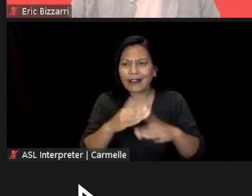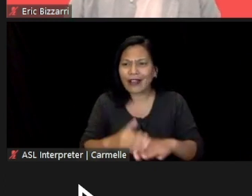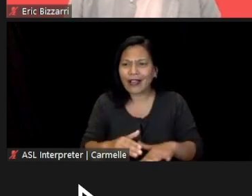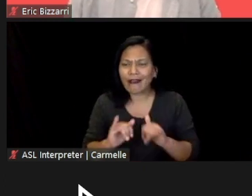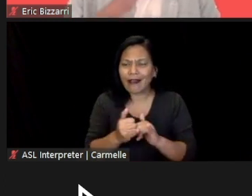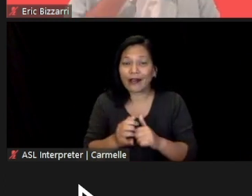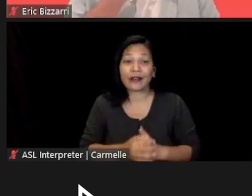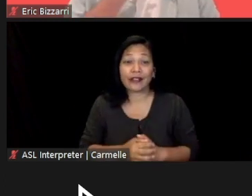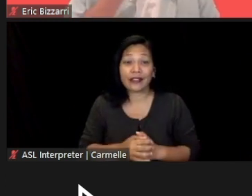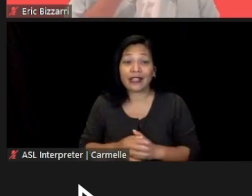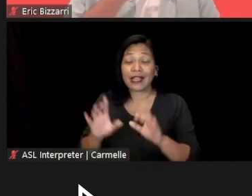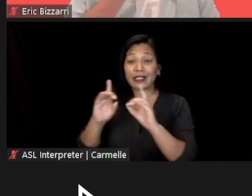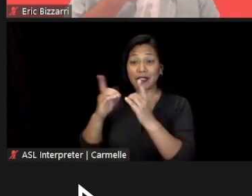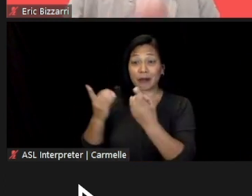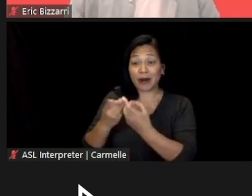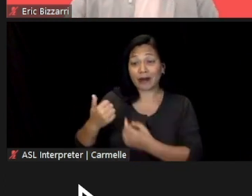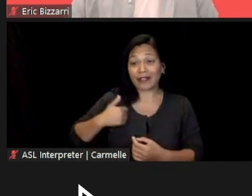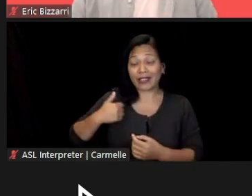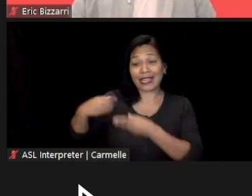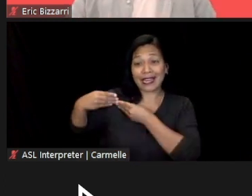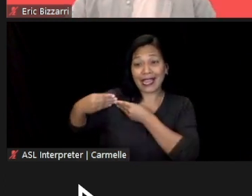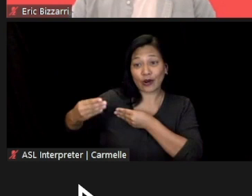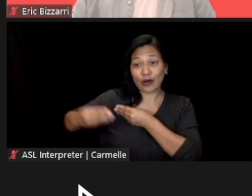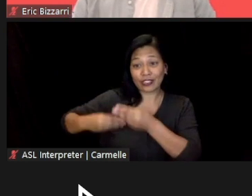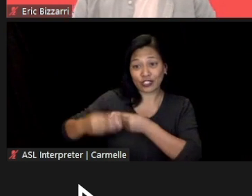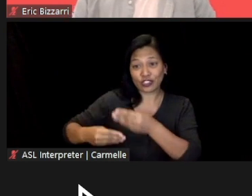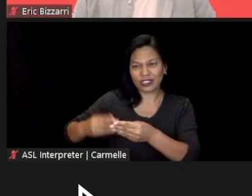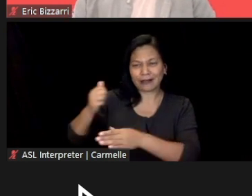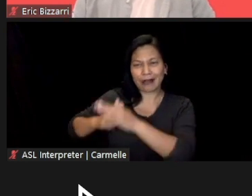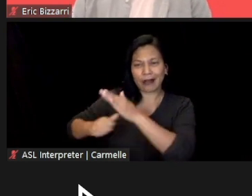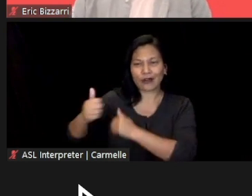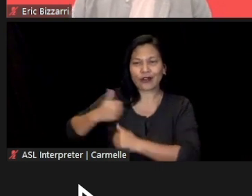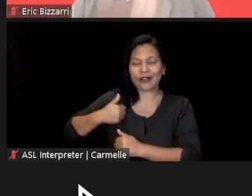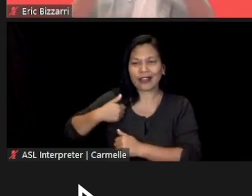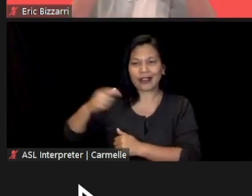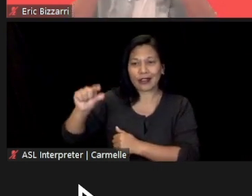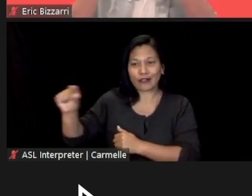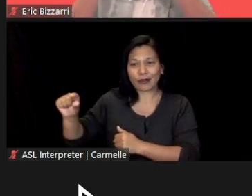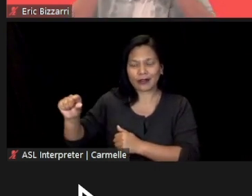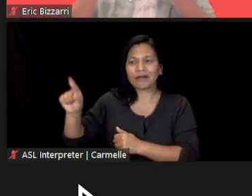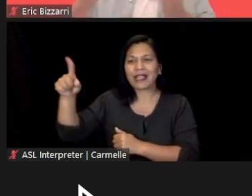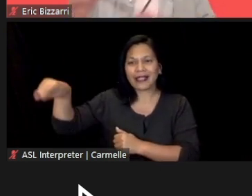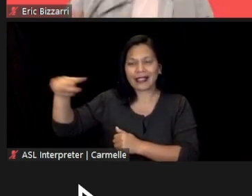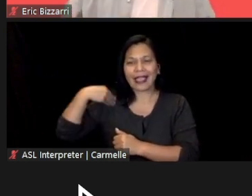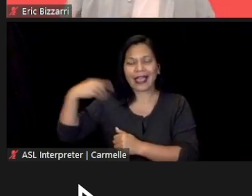The department of Canadian Heritage at the Government of Canada has a contribution agreement with the CMF.